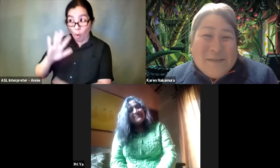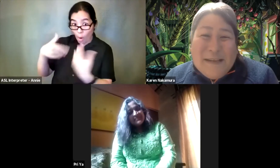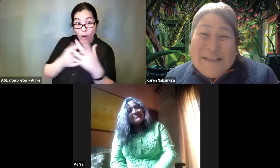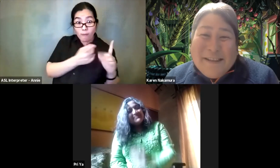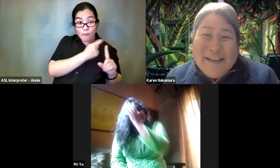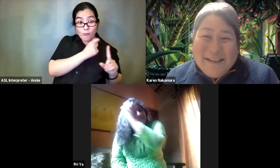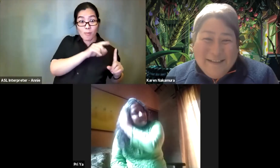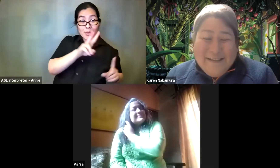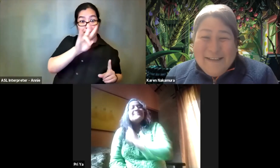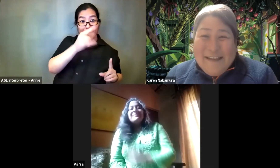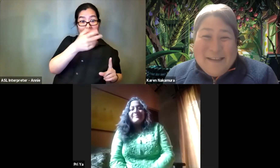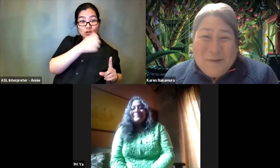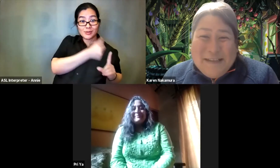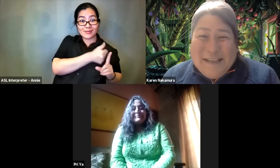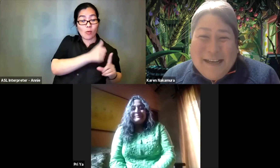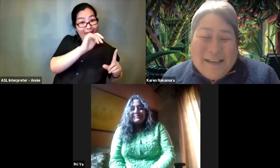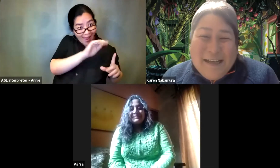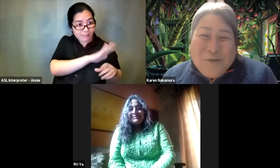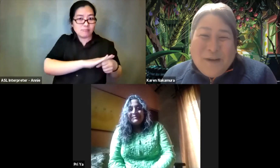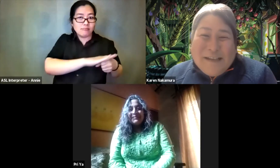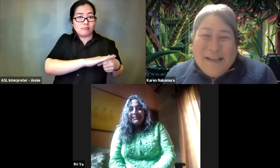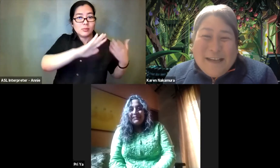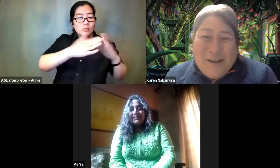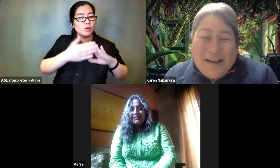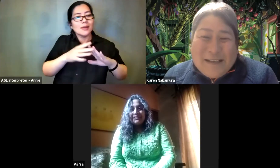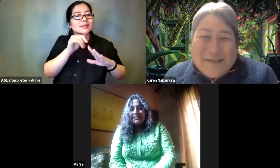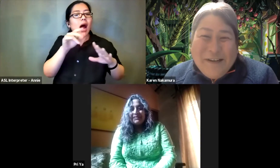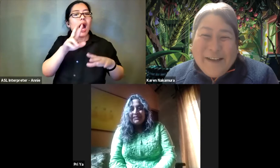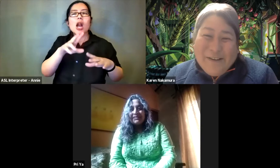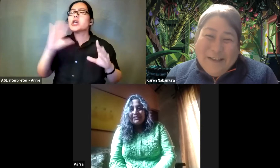amazing to think that this wasn't a nationwide screening call.